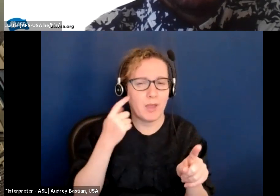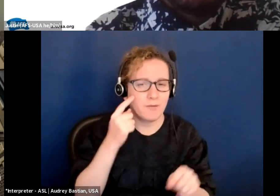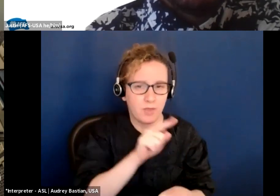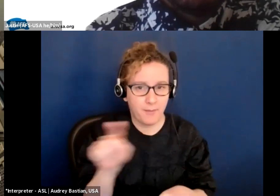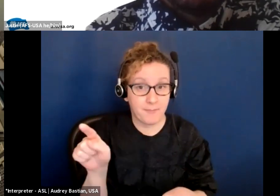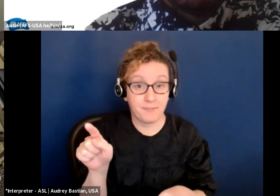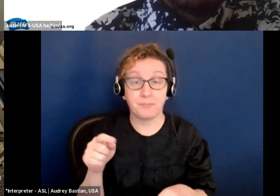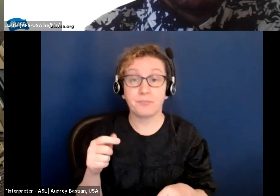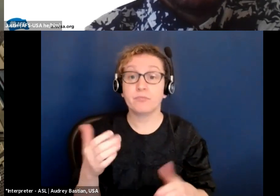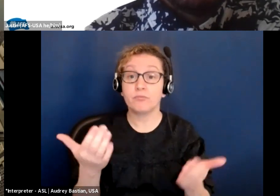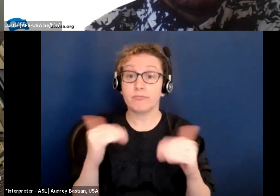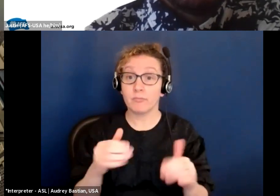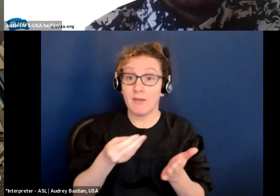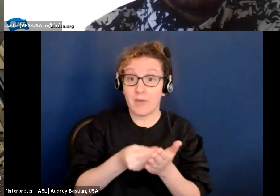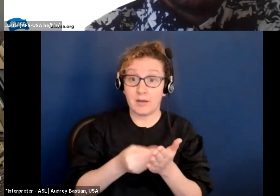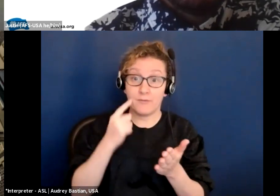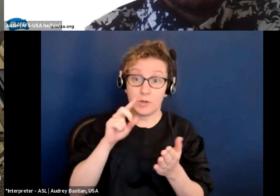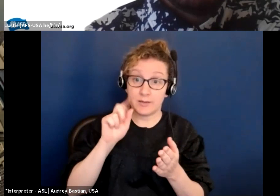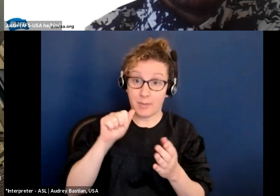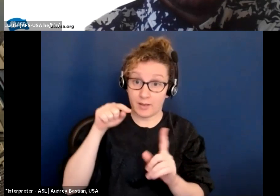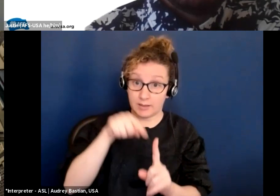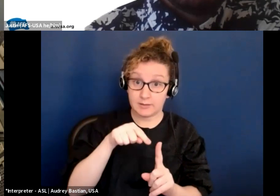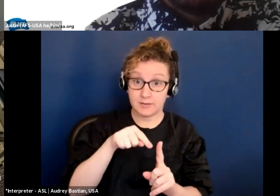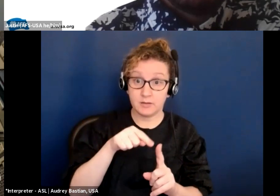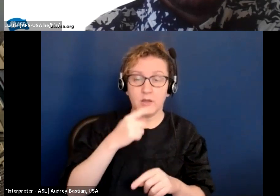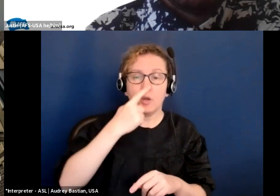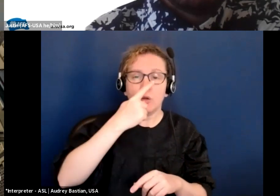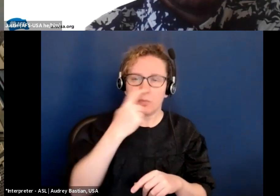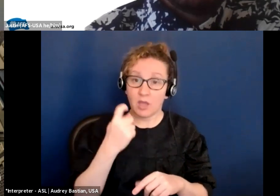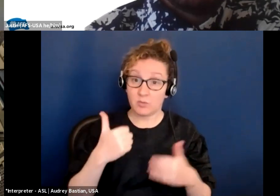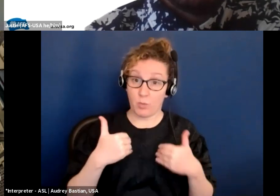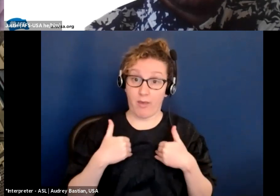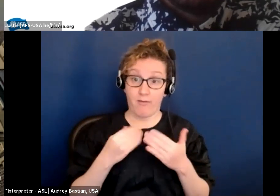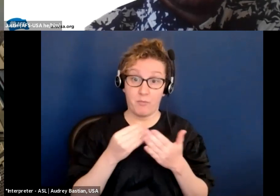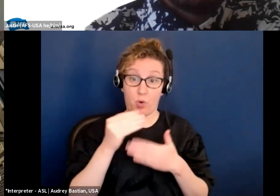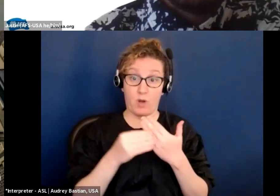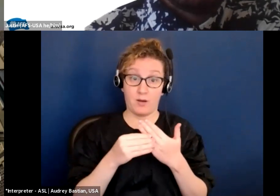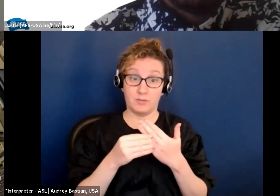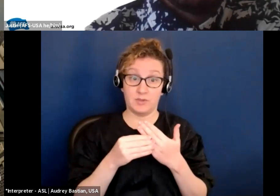As for funding for disabilities, because we have programs that are funded in different